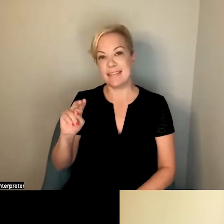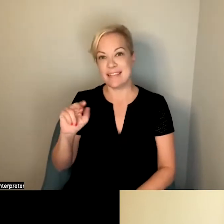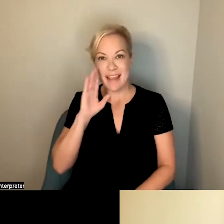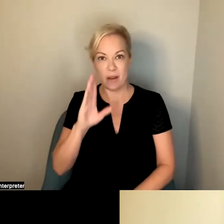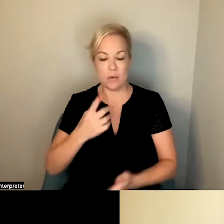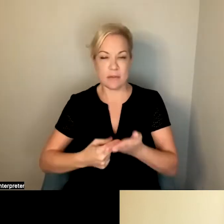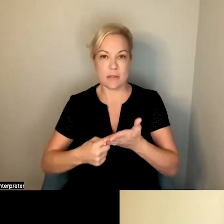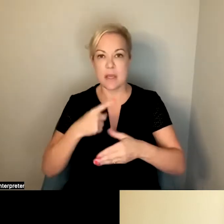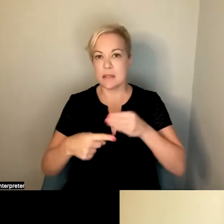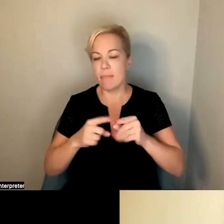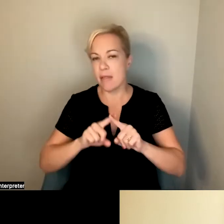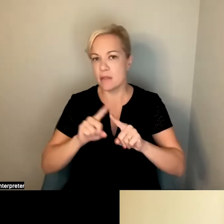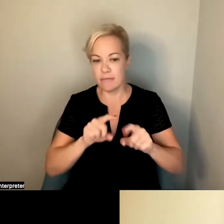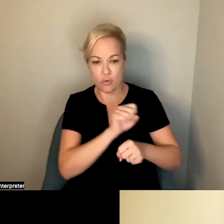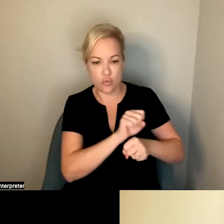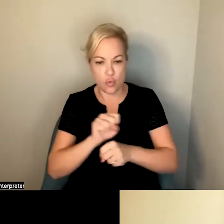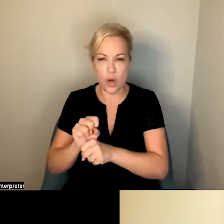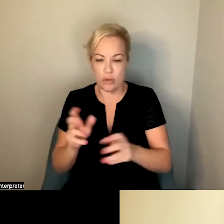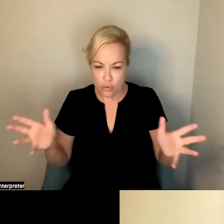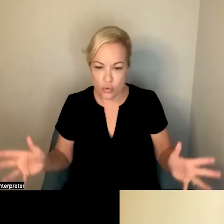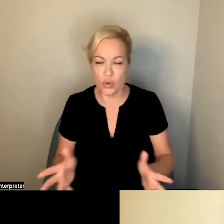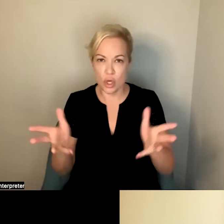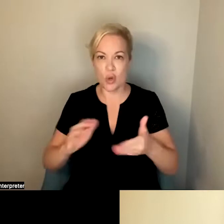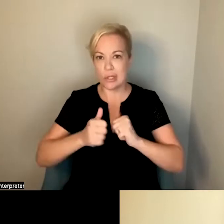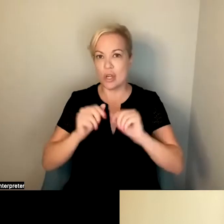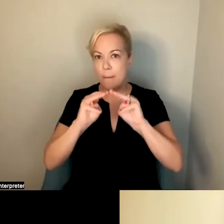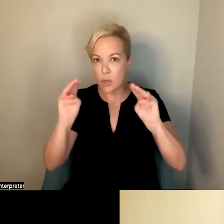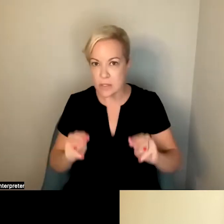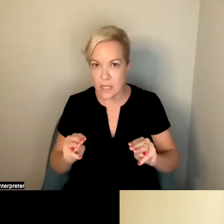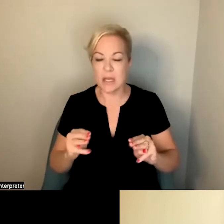have happened in American museums and will reflect on the history of labor in the cultural sector,